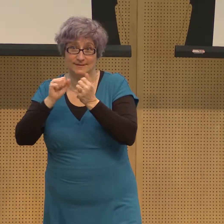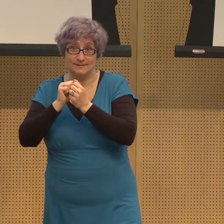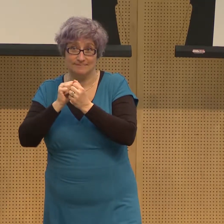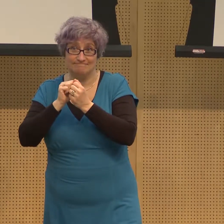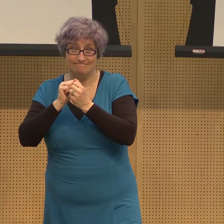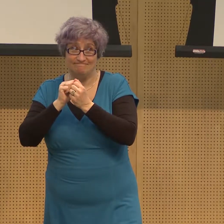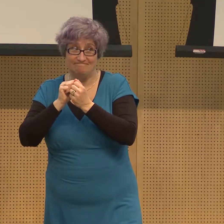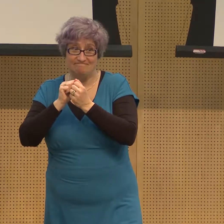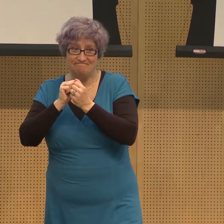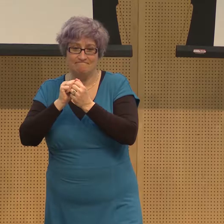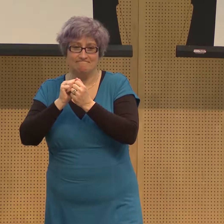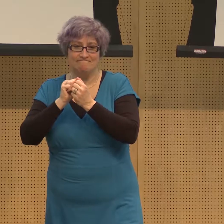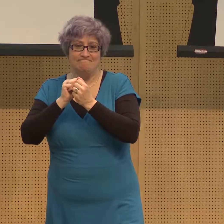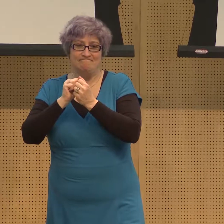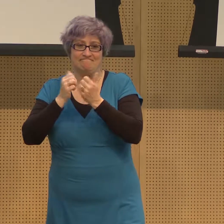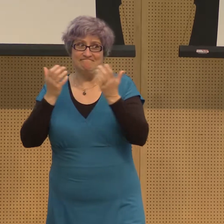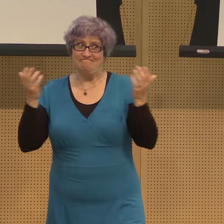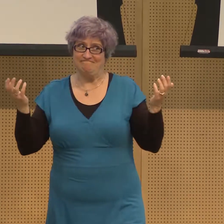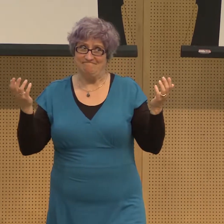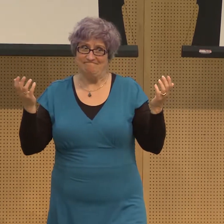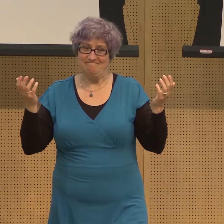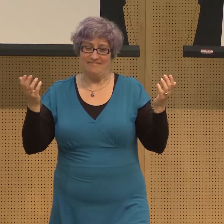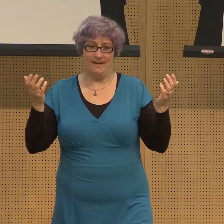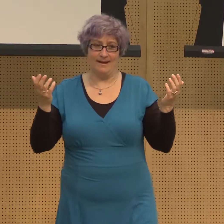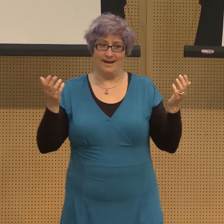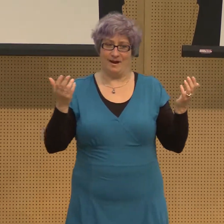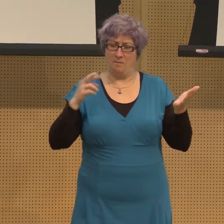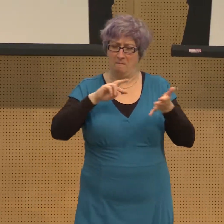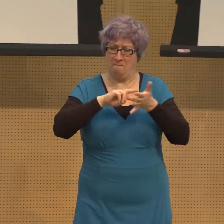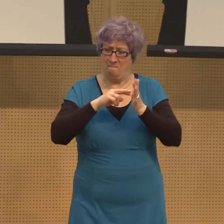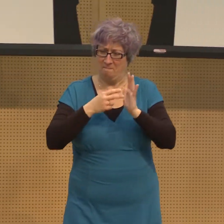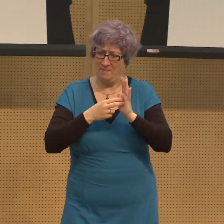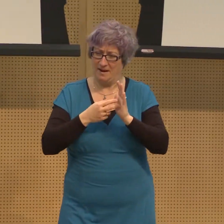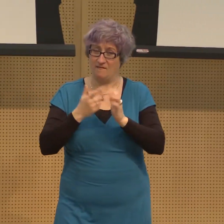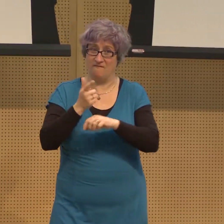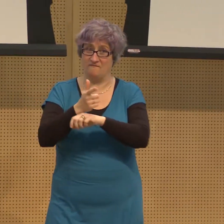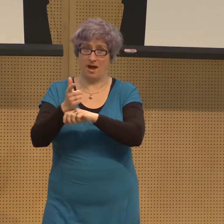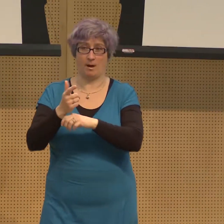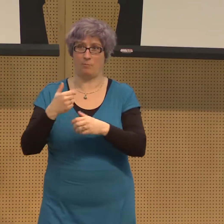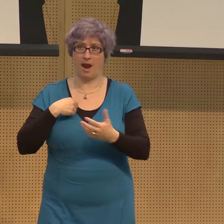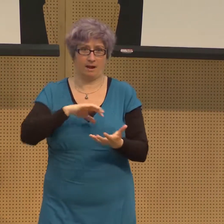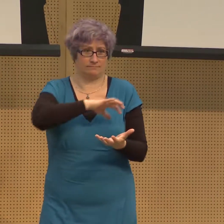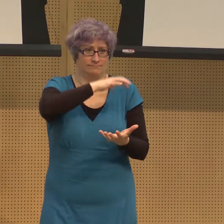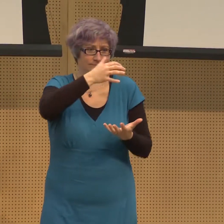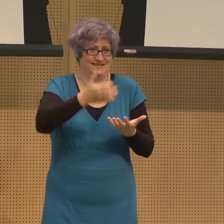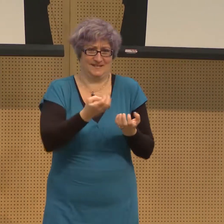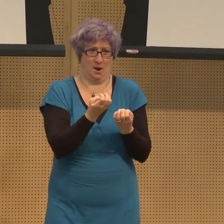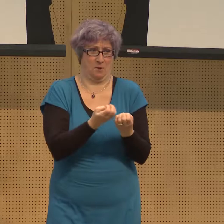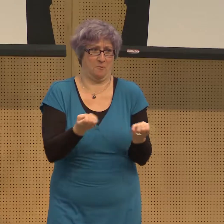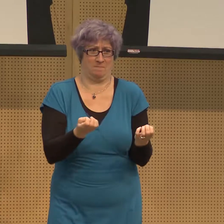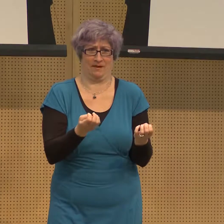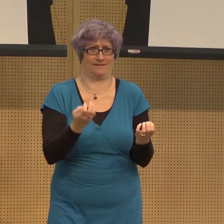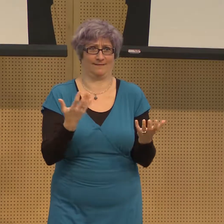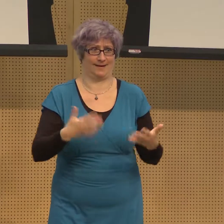about why we would want to do research and what exactly that means. They immediately assumed that,